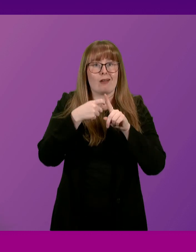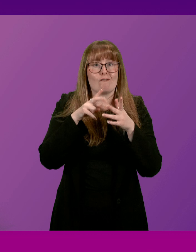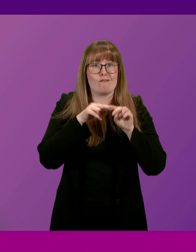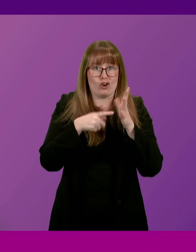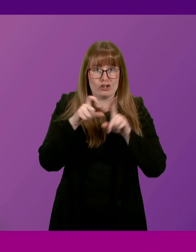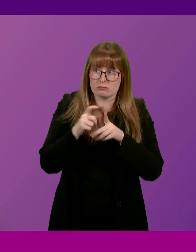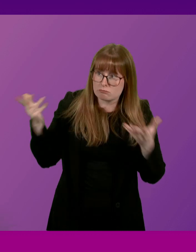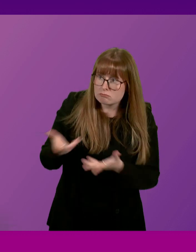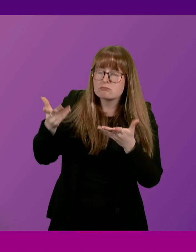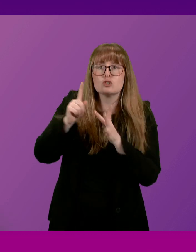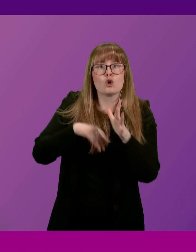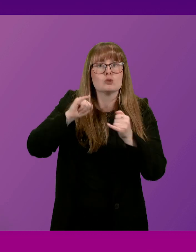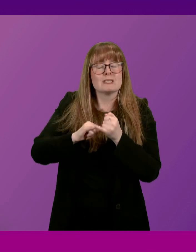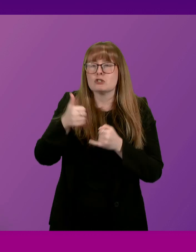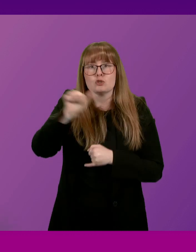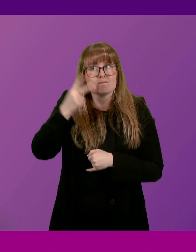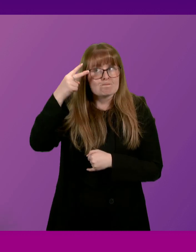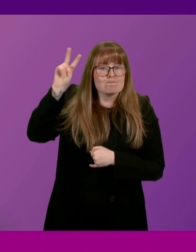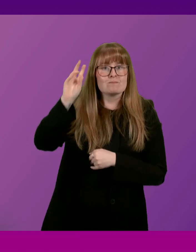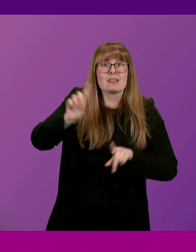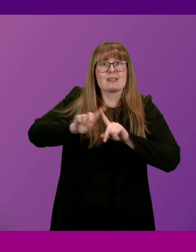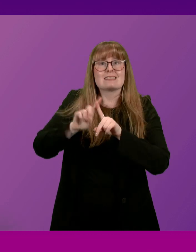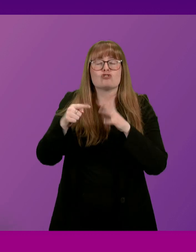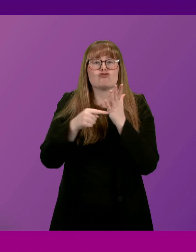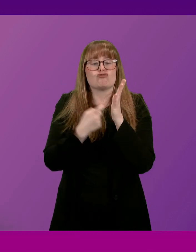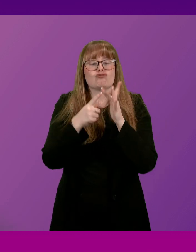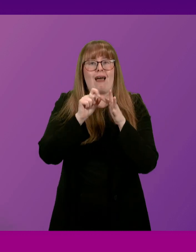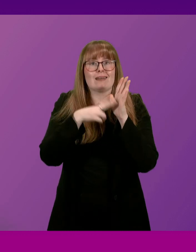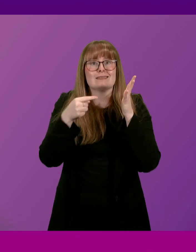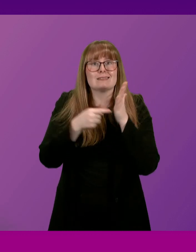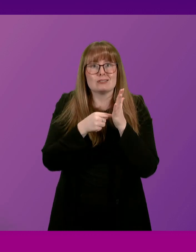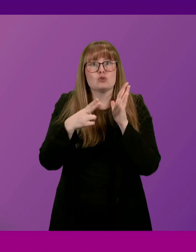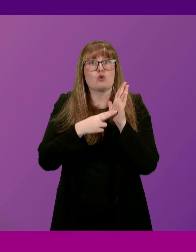and his party to reconsider their position on the Trident nuclear deterrent. Mr Blackford said: